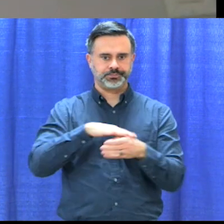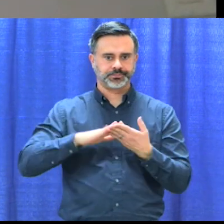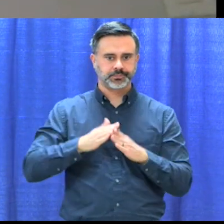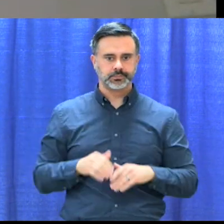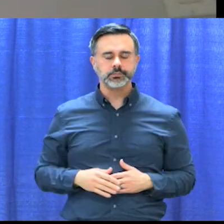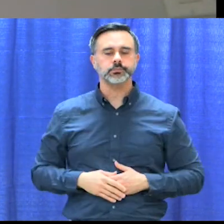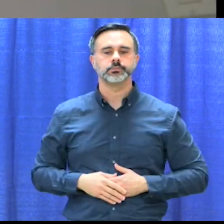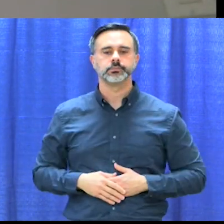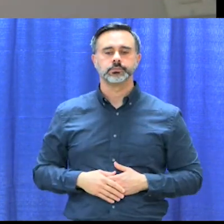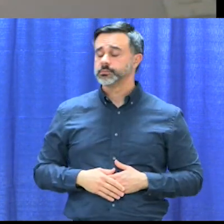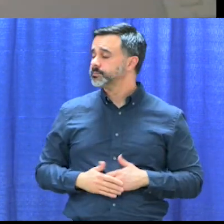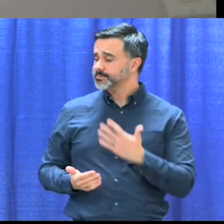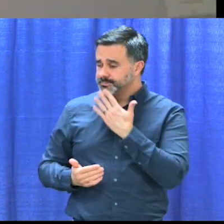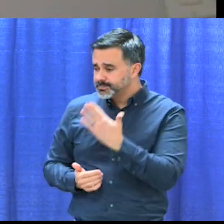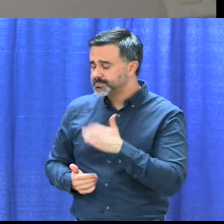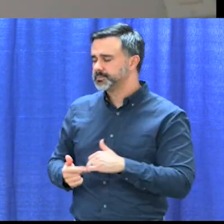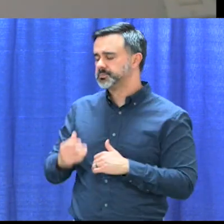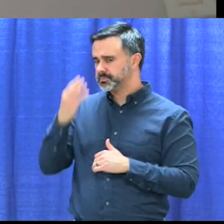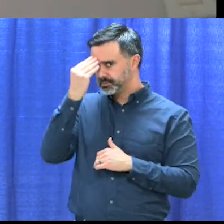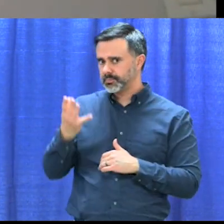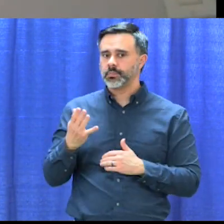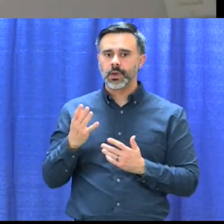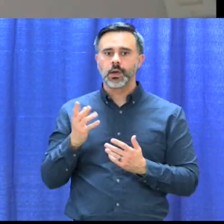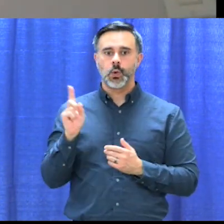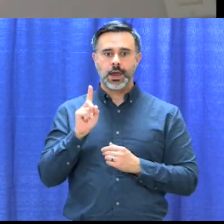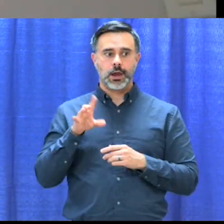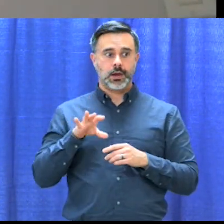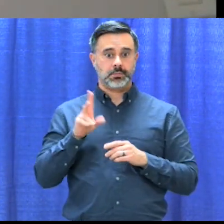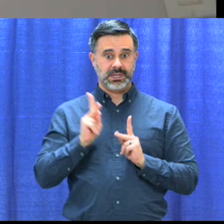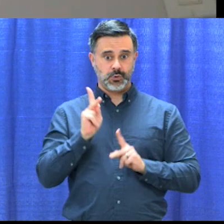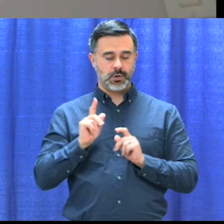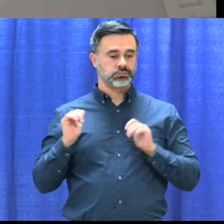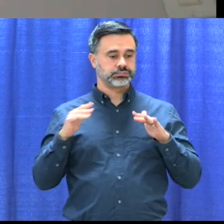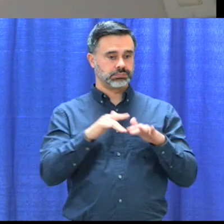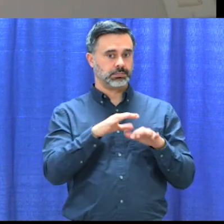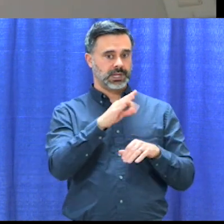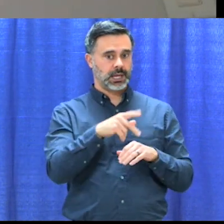I will tell you though that where are picking up their free lunches is an ideal place.